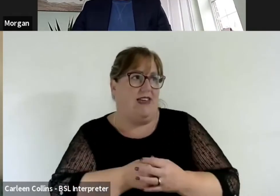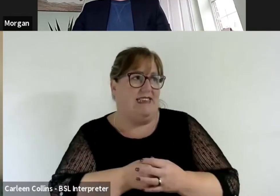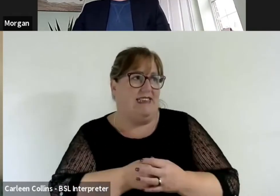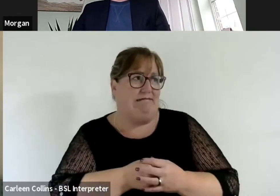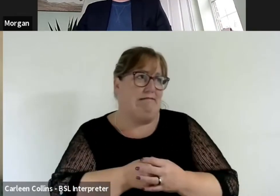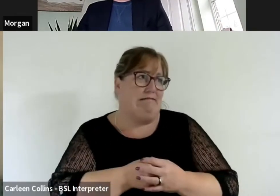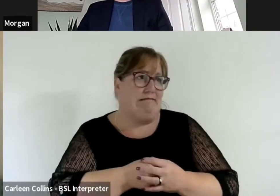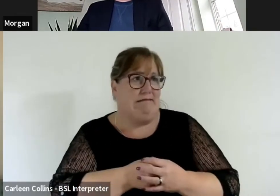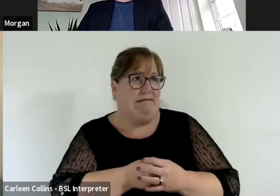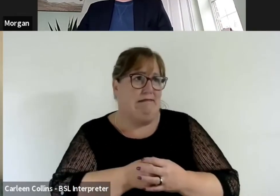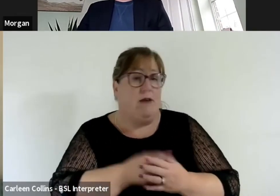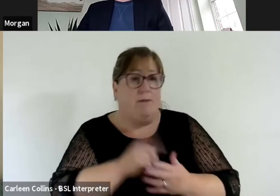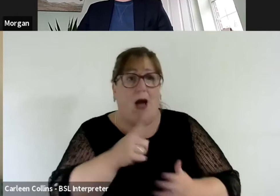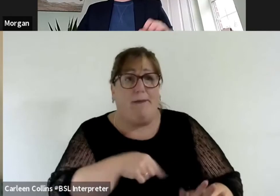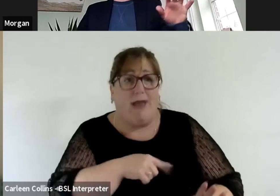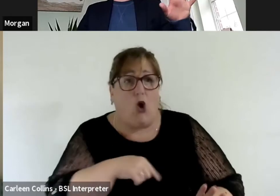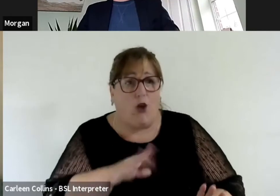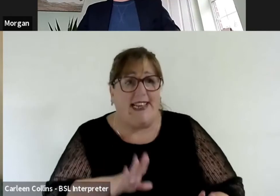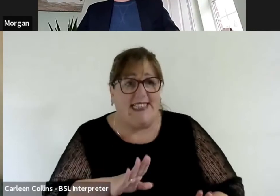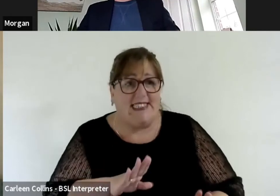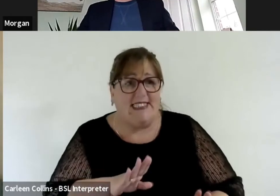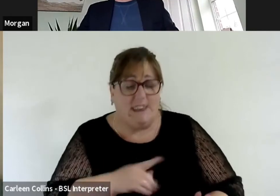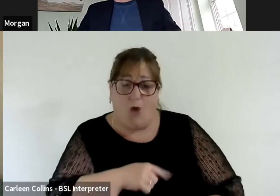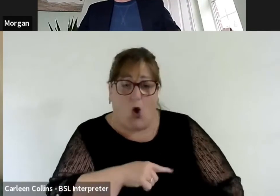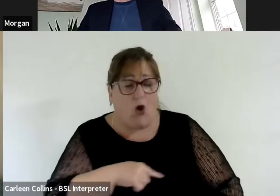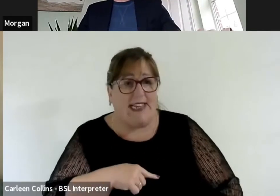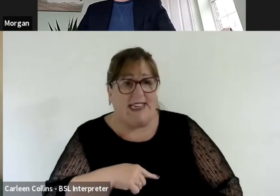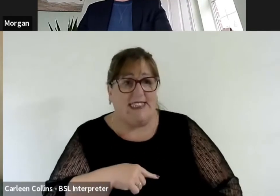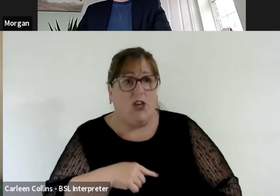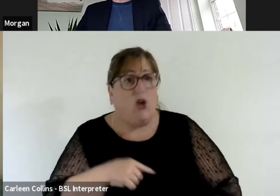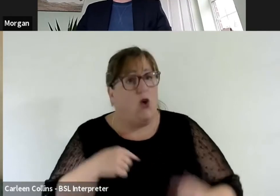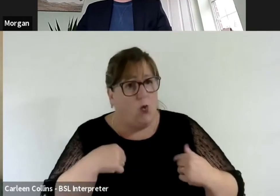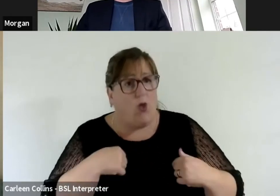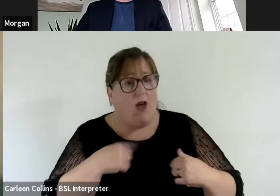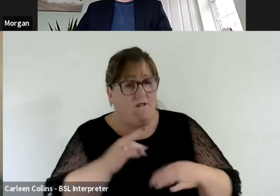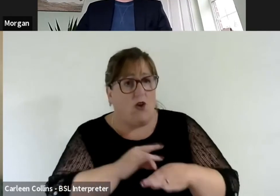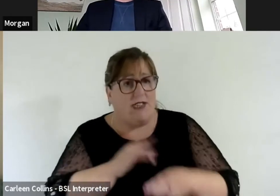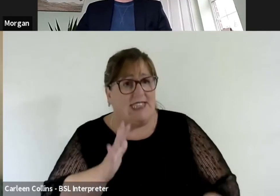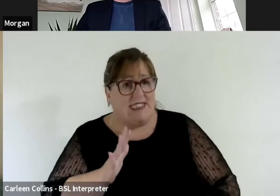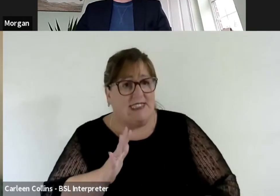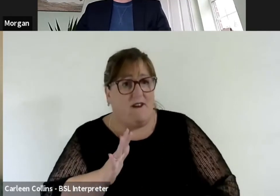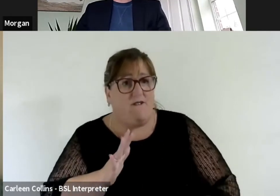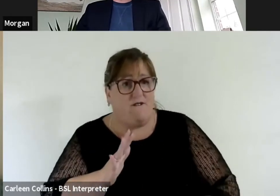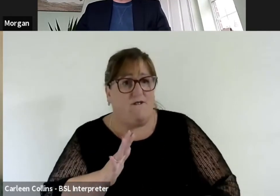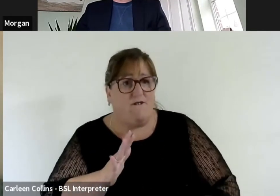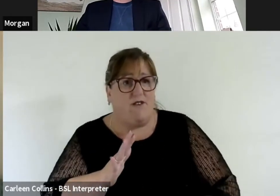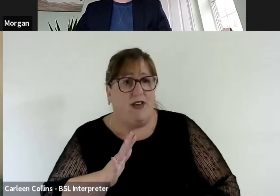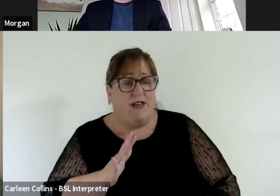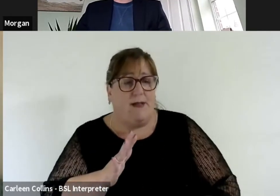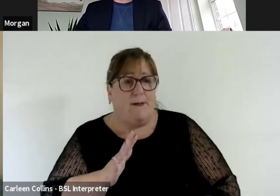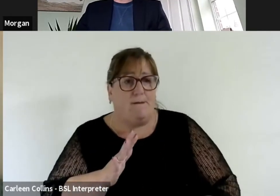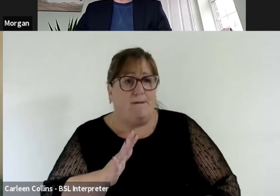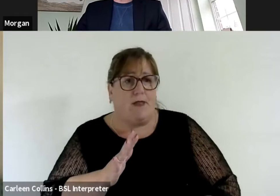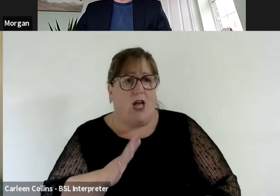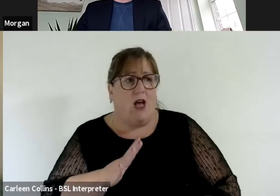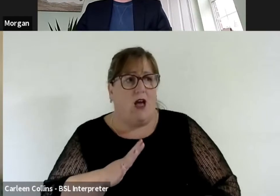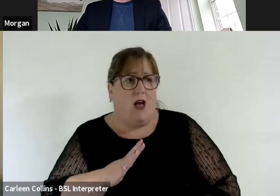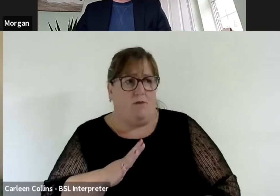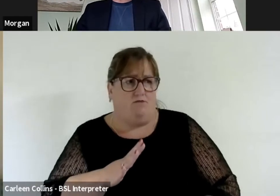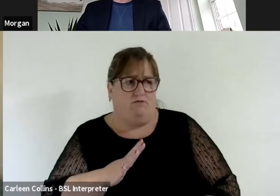Categorically isn't.